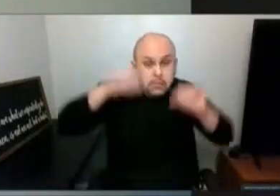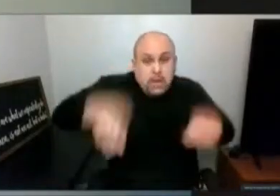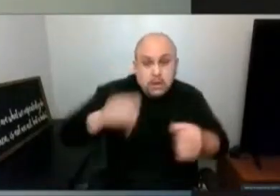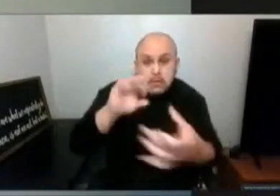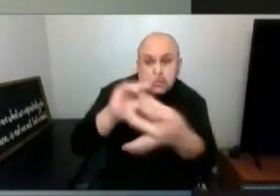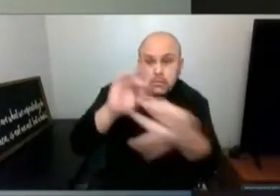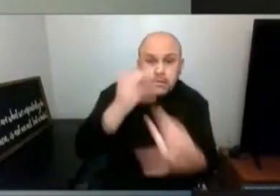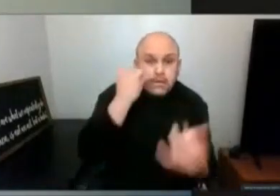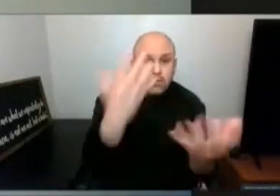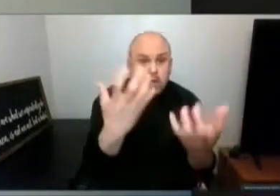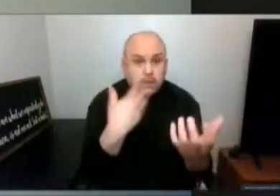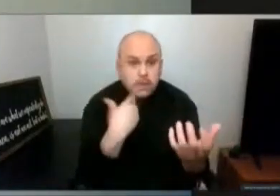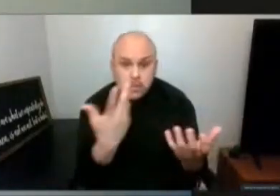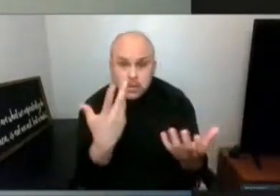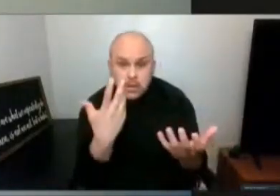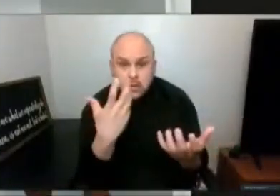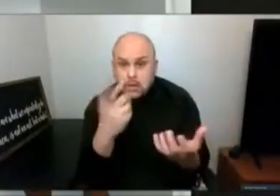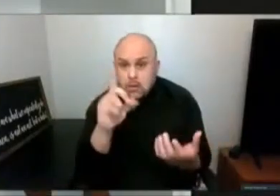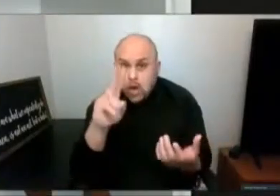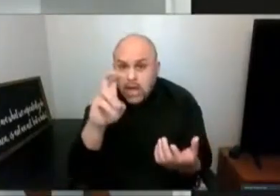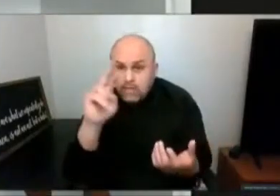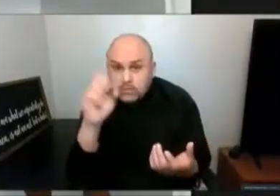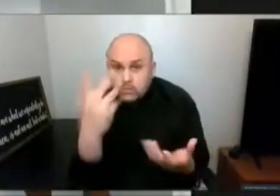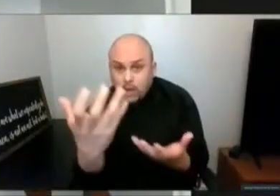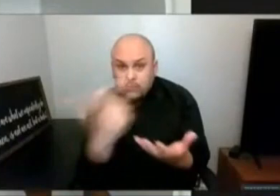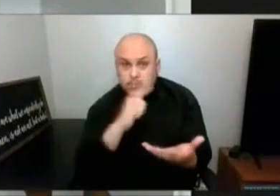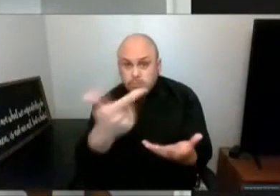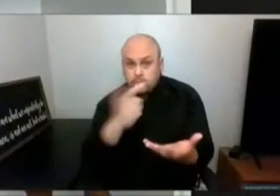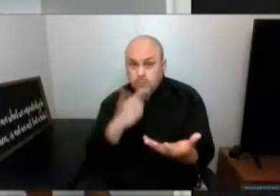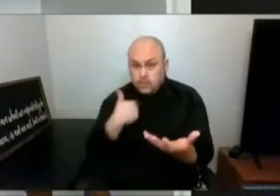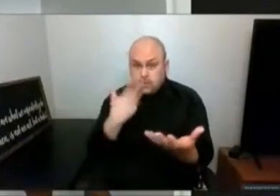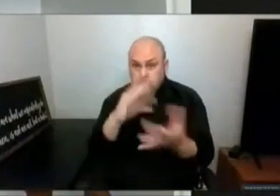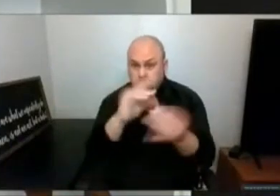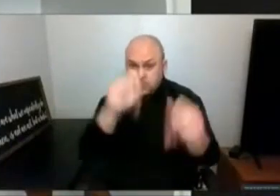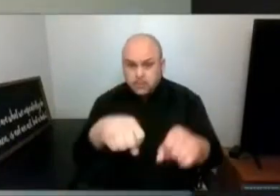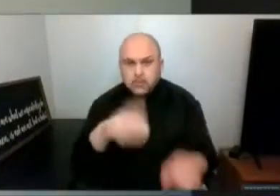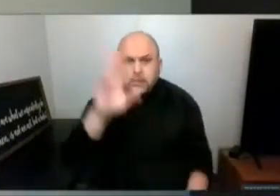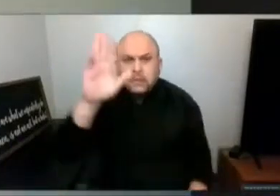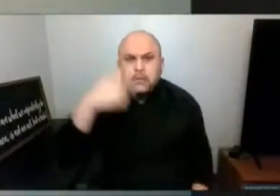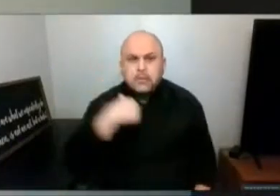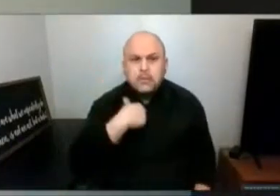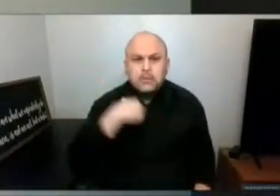Niranjan Karnik: Dr. Evans, you want to go first? It's fine. Arthur Evans: No, go ahead. Niranjan Karnik: I'll put my hat on as a child and adolescent psychiatrist now.